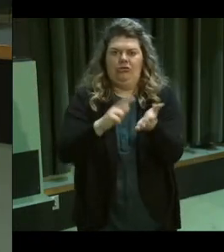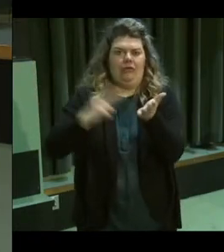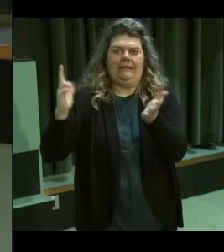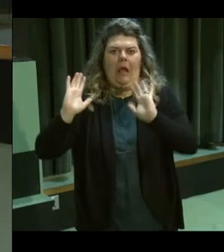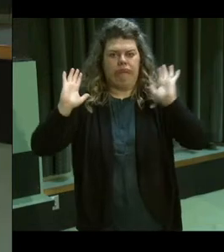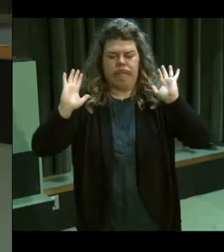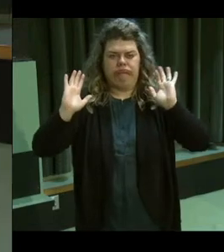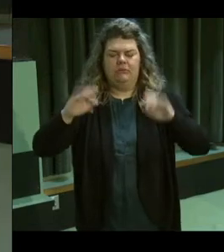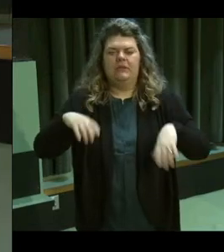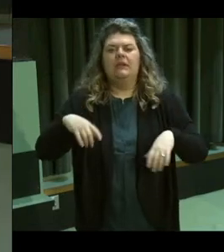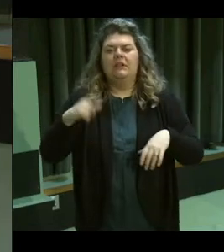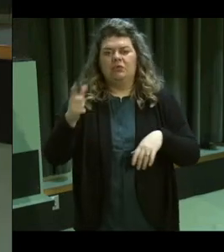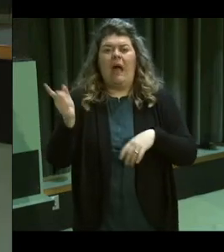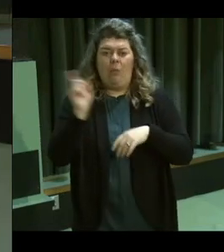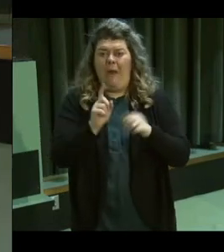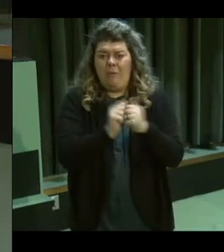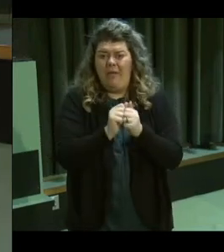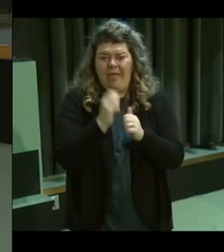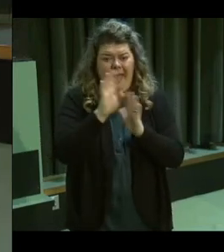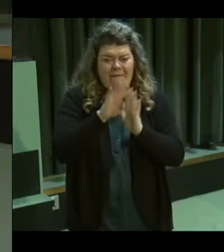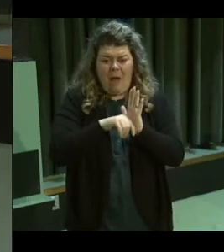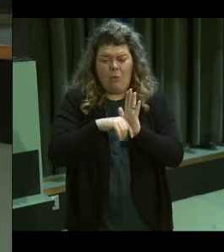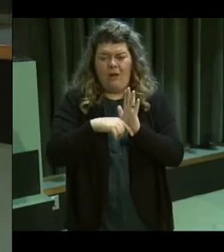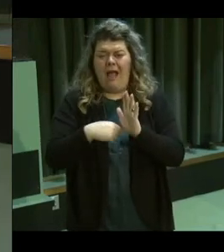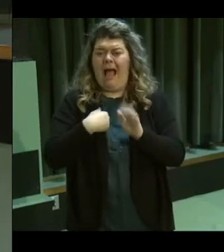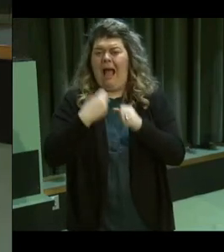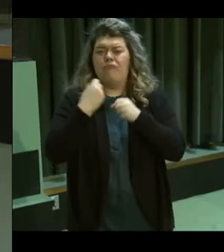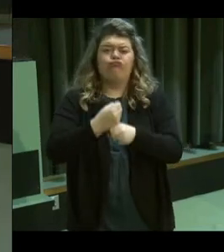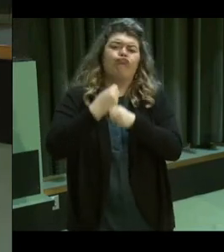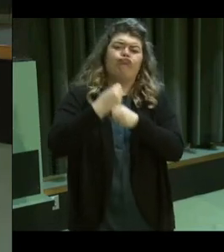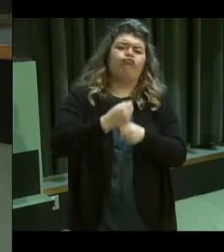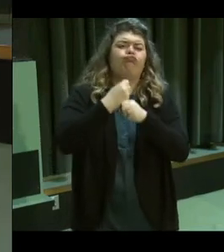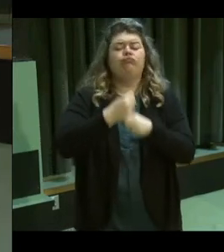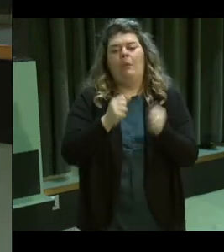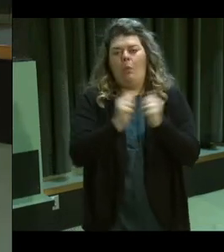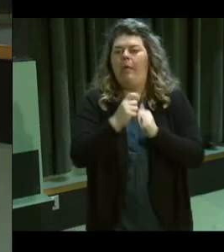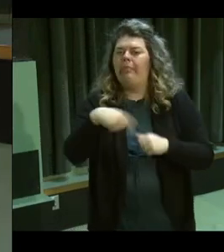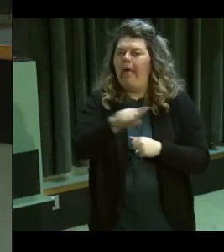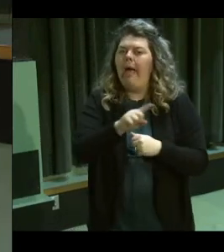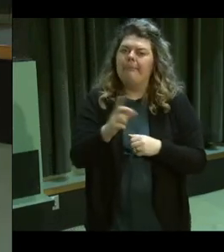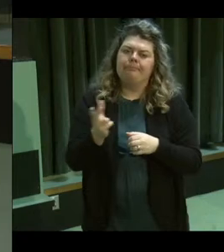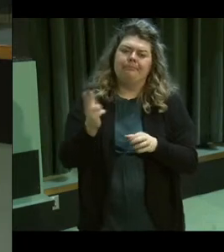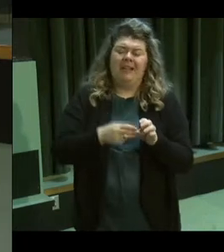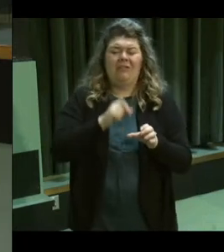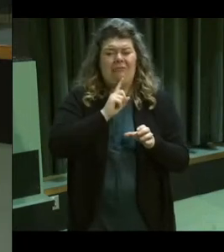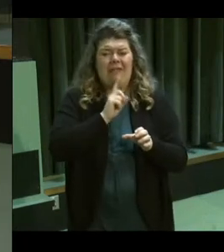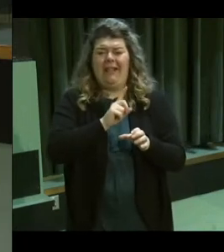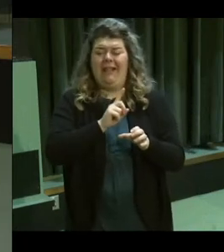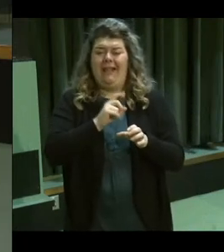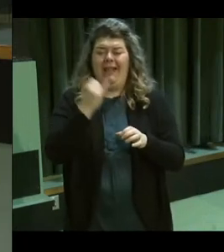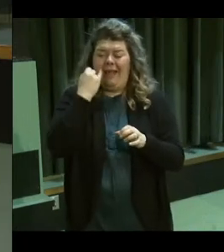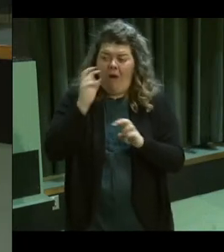couple of, you know, for like a half an hour and just walked a